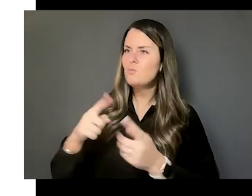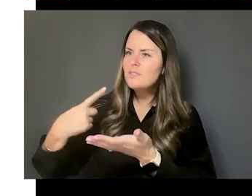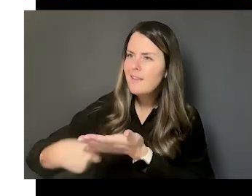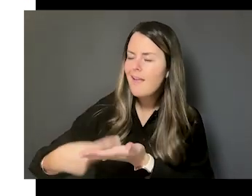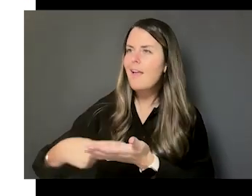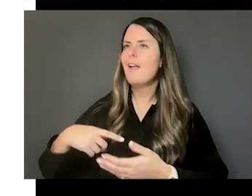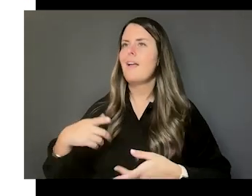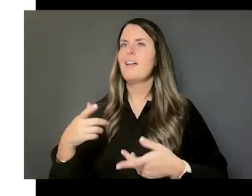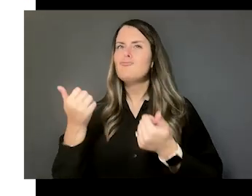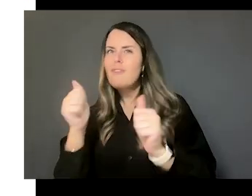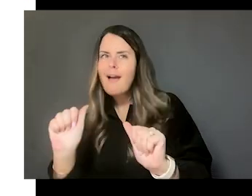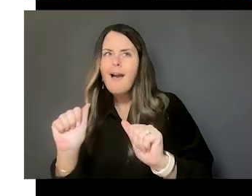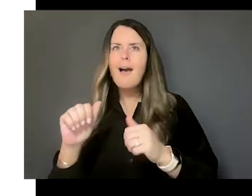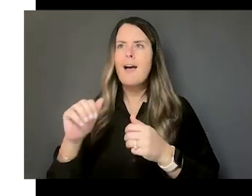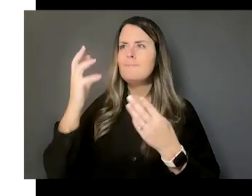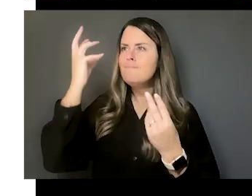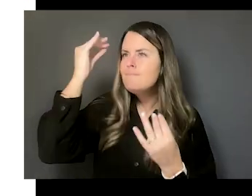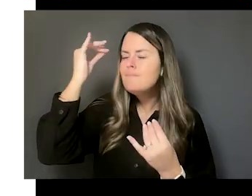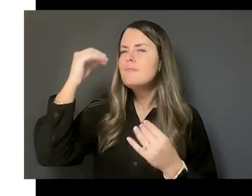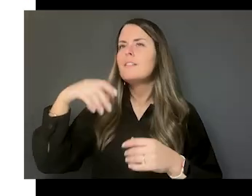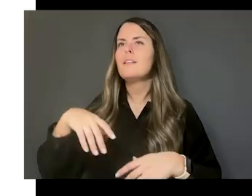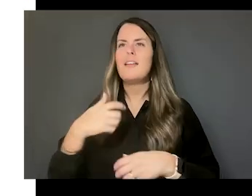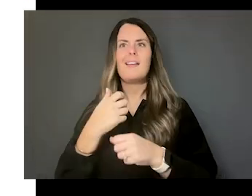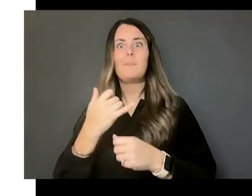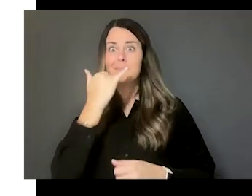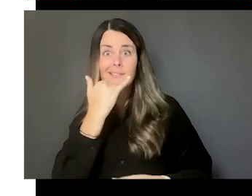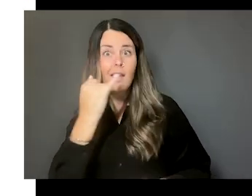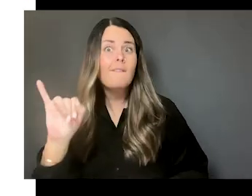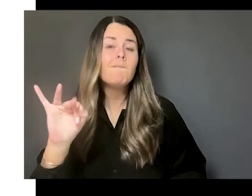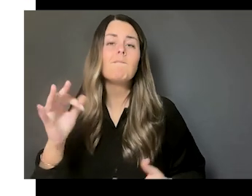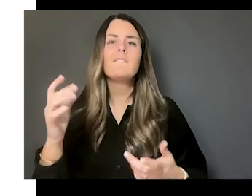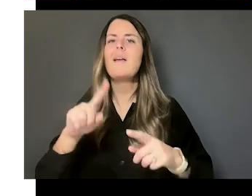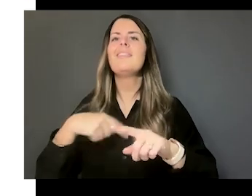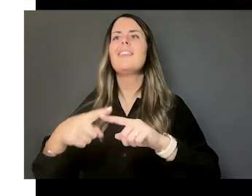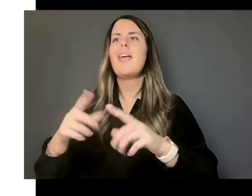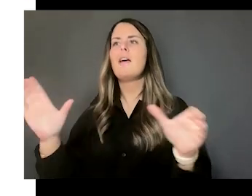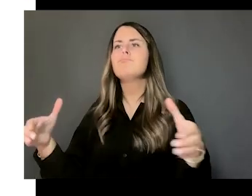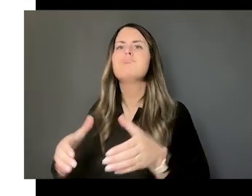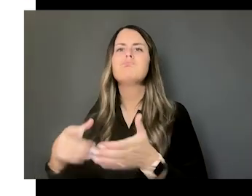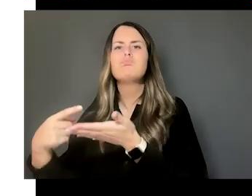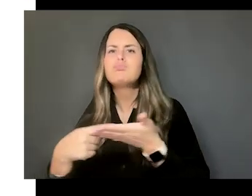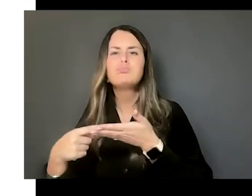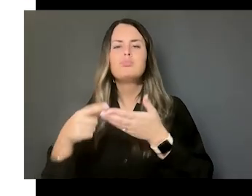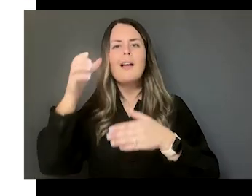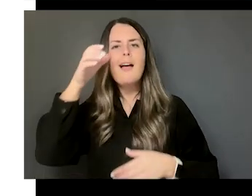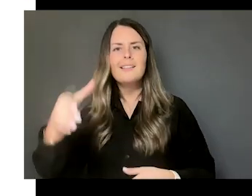to try something out, to, um, make some mistakes, but come back together again and discuss concepts.